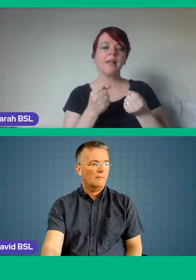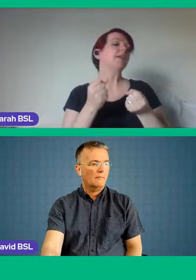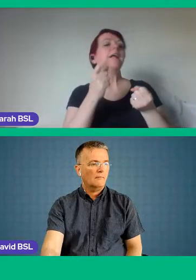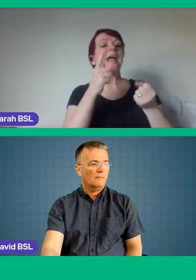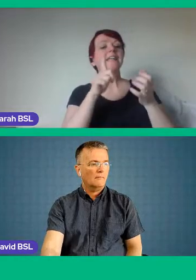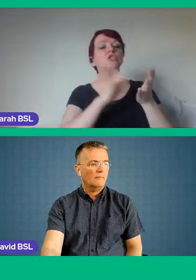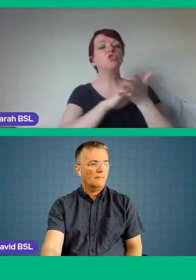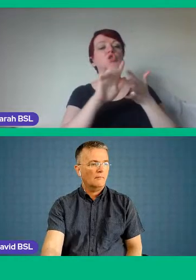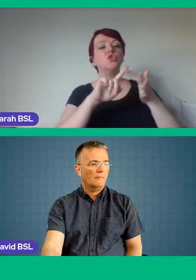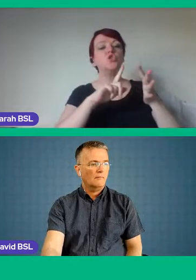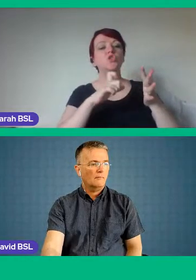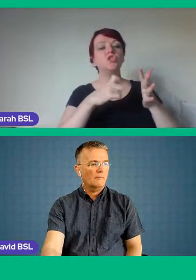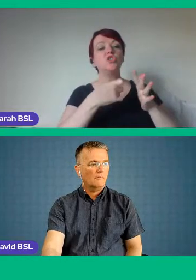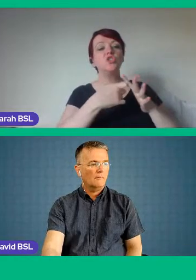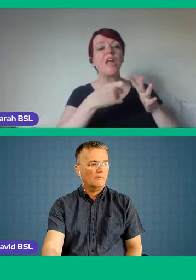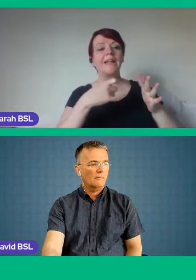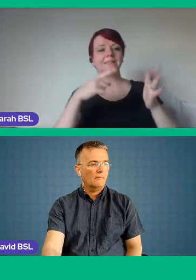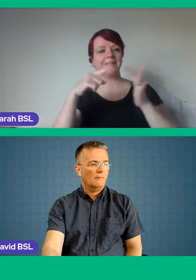from the ache in Bath did a brilliant